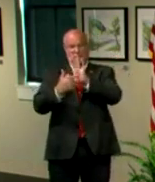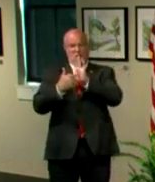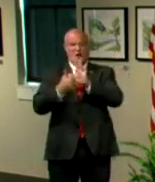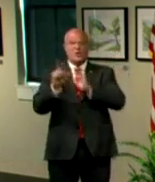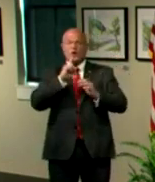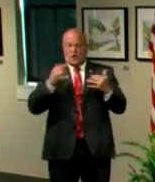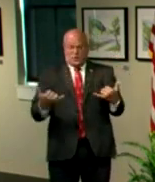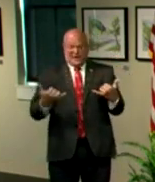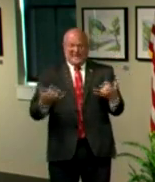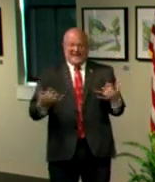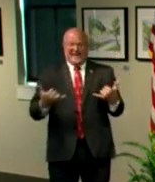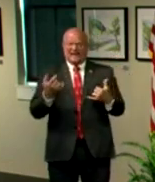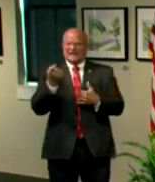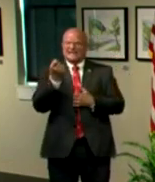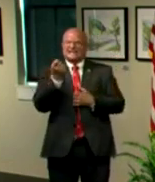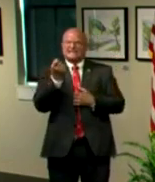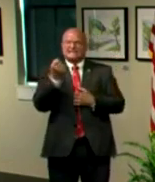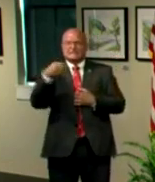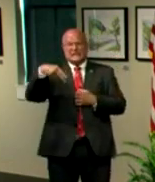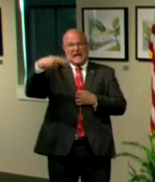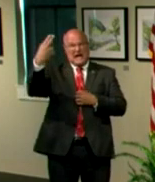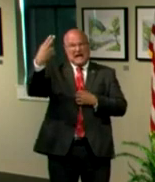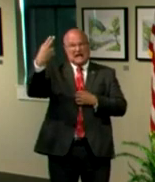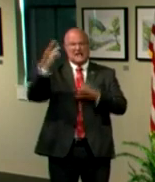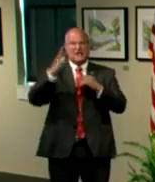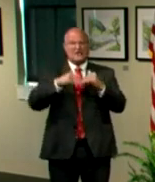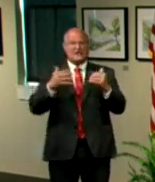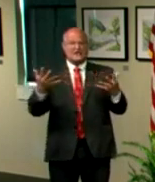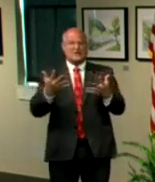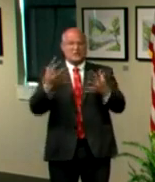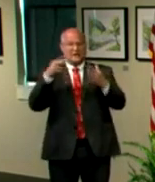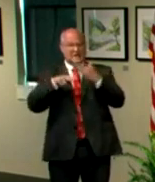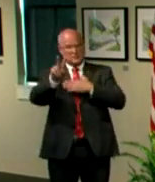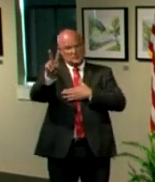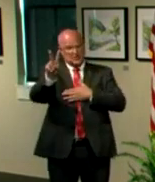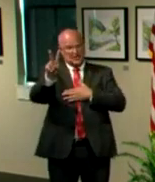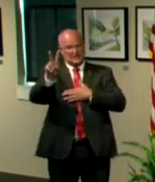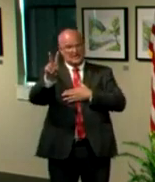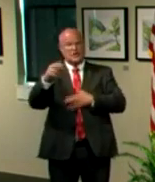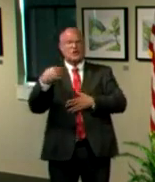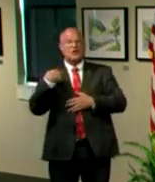THE DARK REDLINE AND LIGHTER LINE OF THE ACTUAL CASES. ON THAT MODEL WHERE WE ARE